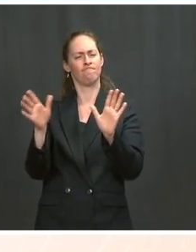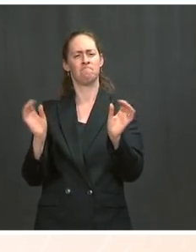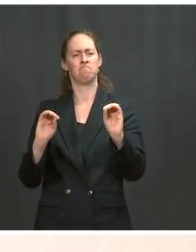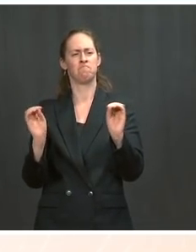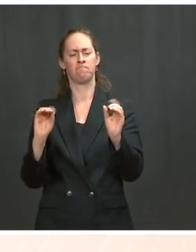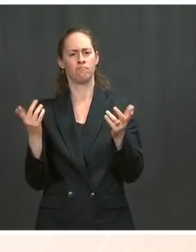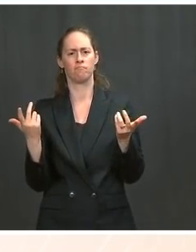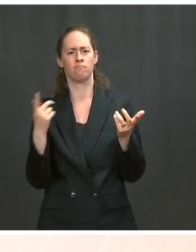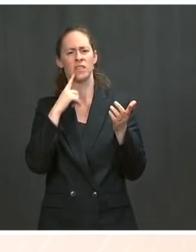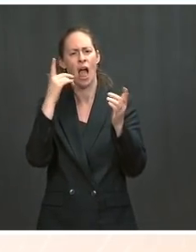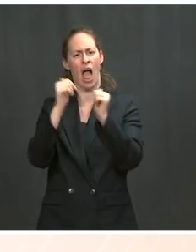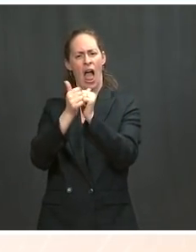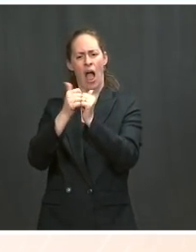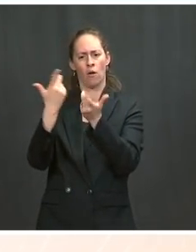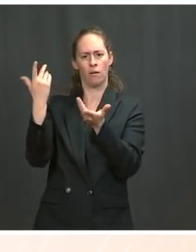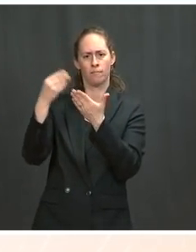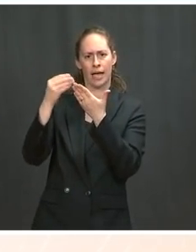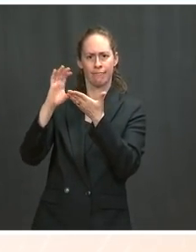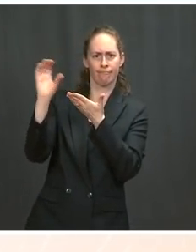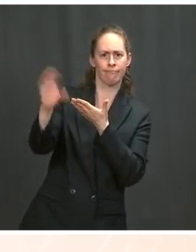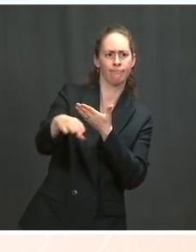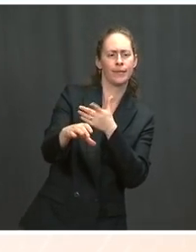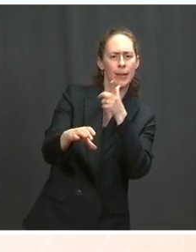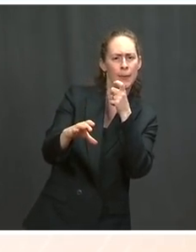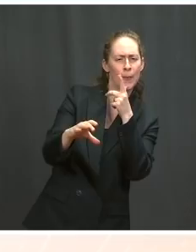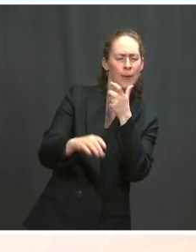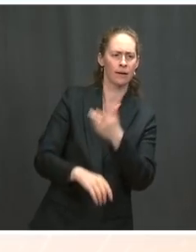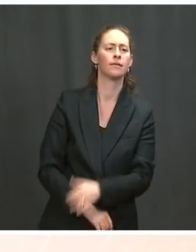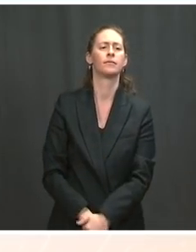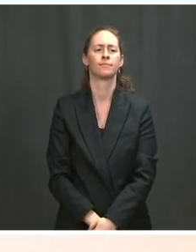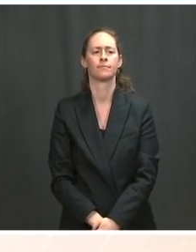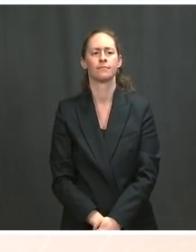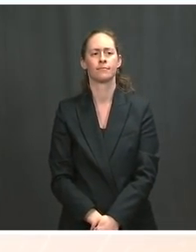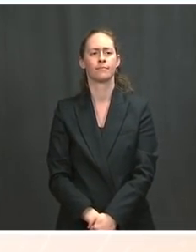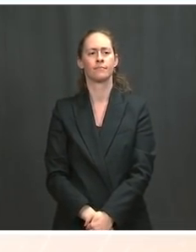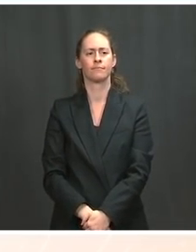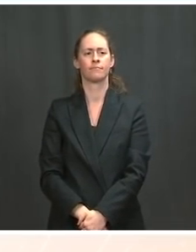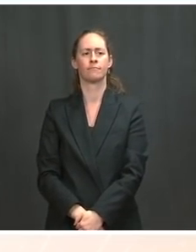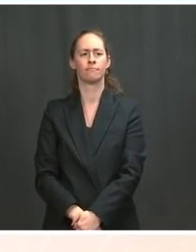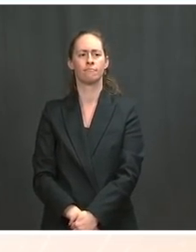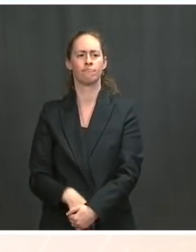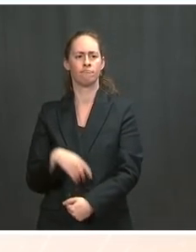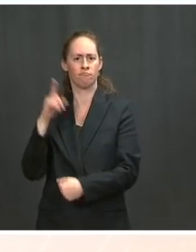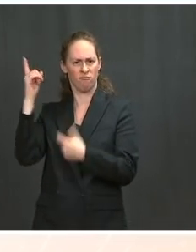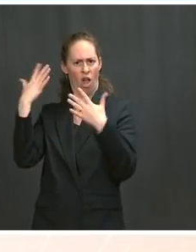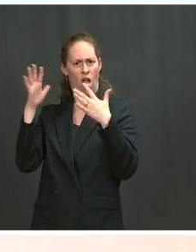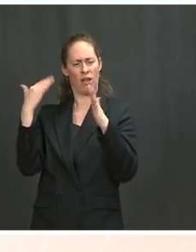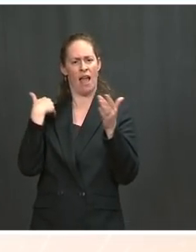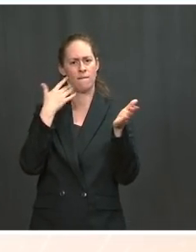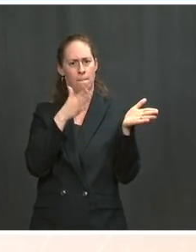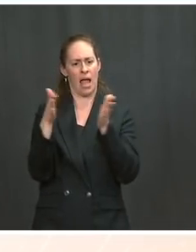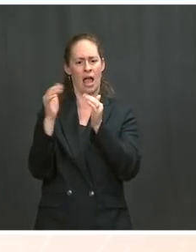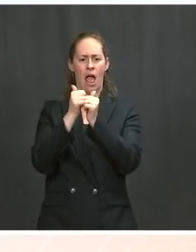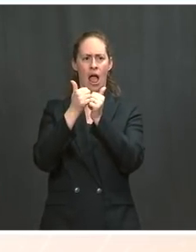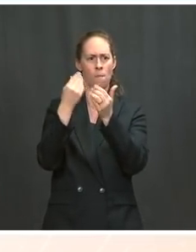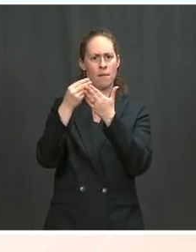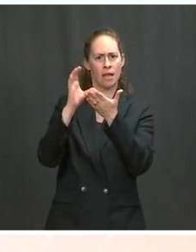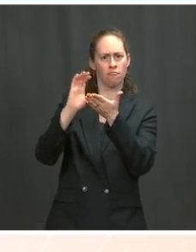The President has proposed a way to pay for it. We have not seen proposals that wouldn't raise taxes on people making less than $400,000 a year.